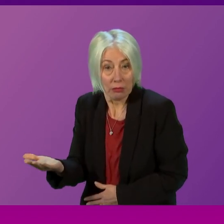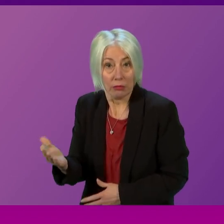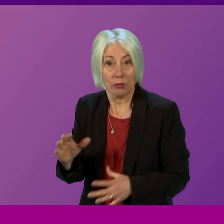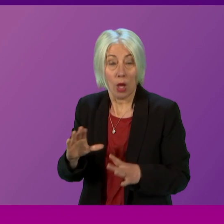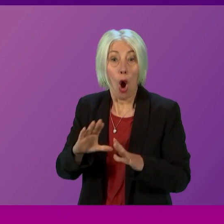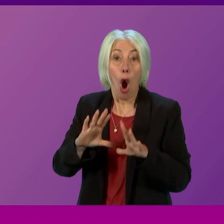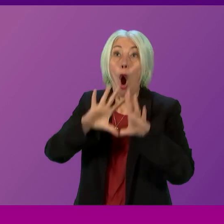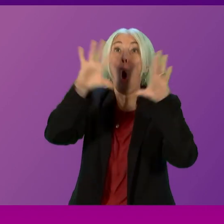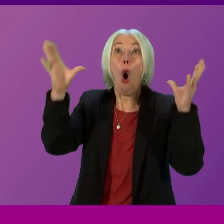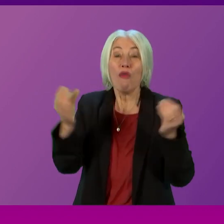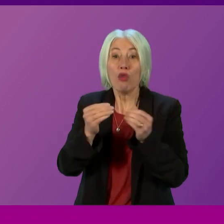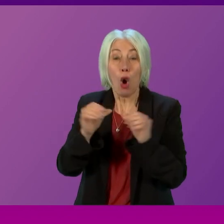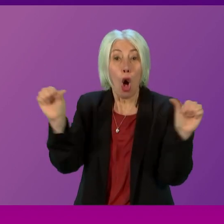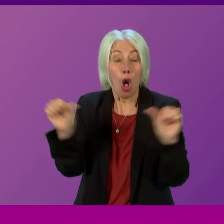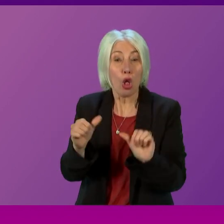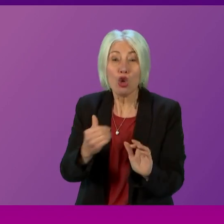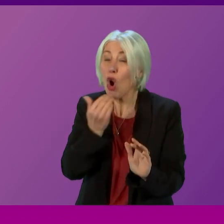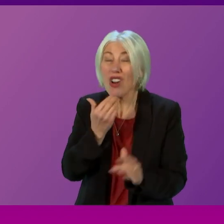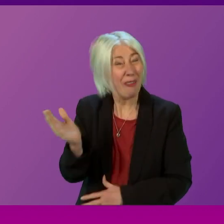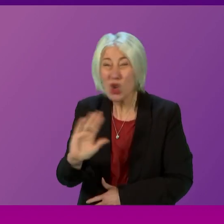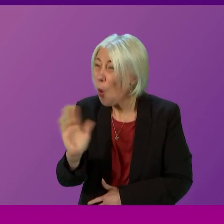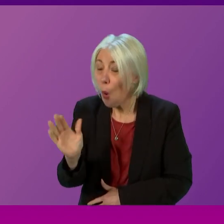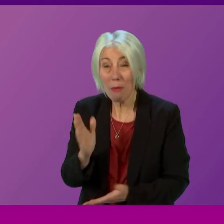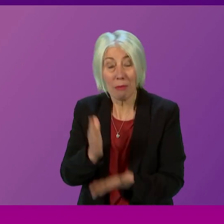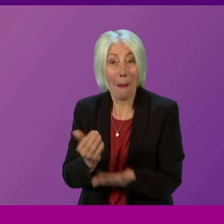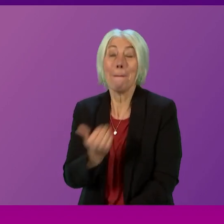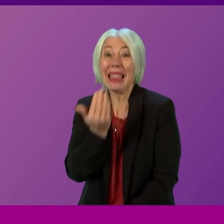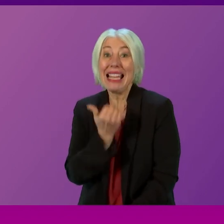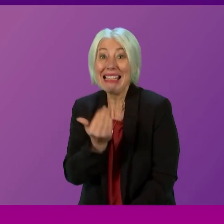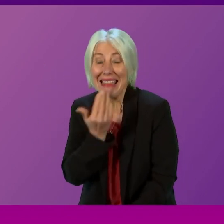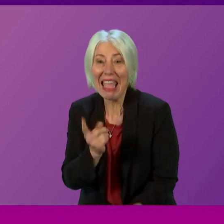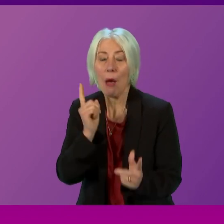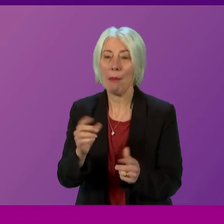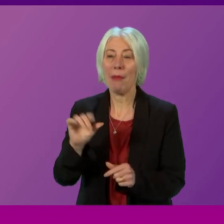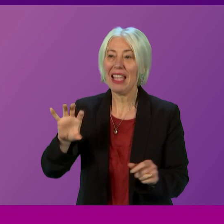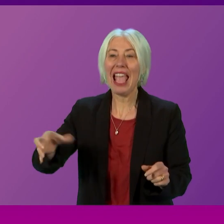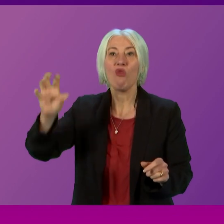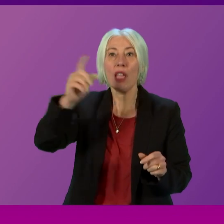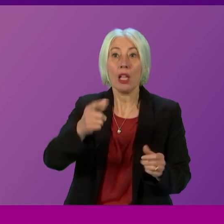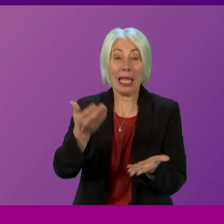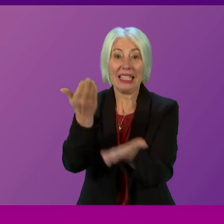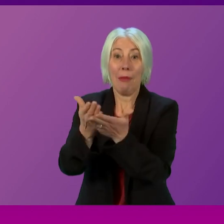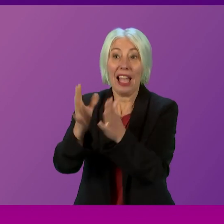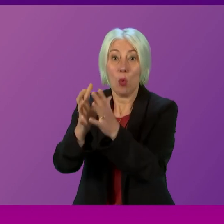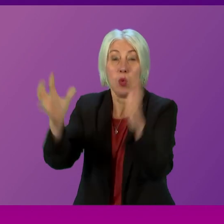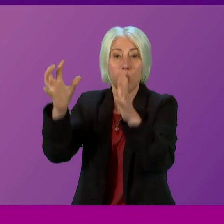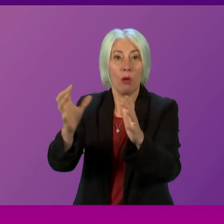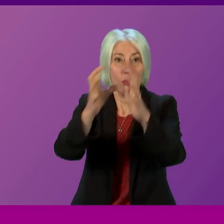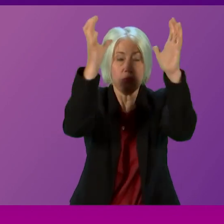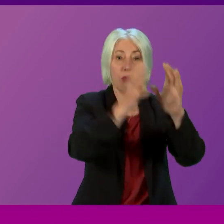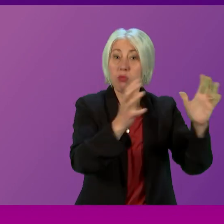shortage of antibiotics, but when there is a surge in demand—not just in the case of Strep A,